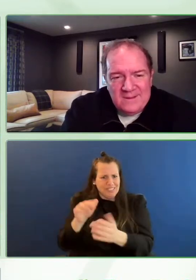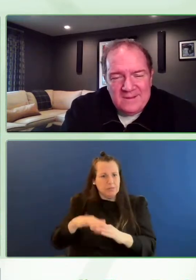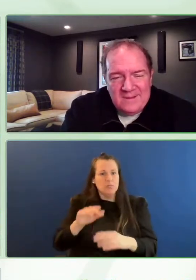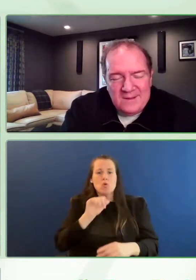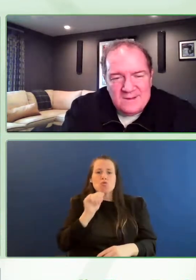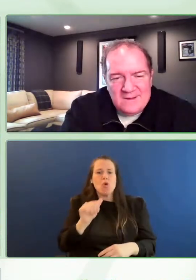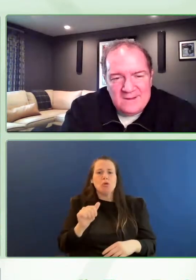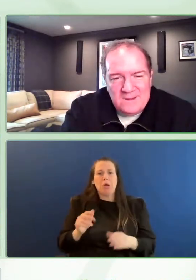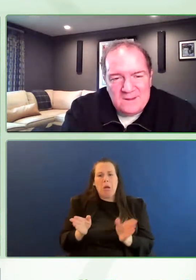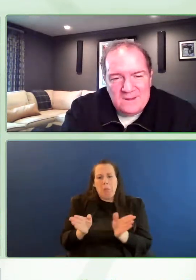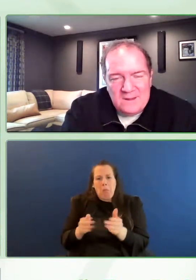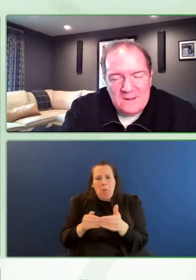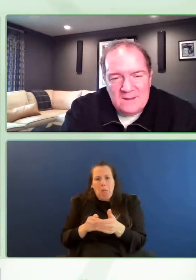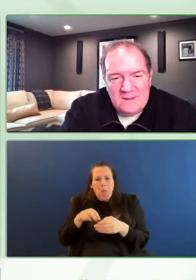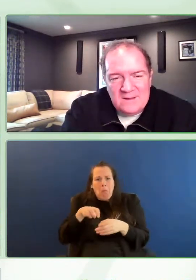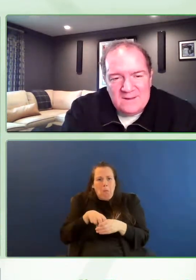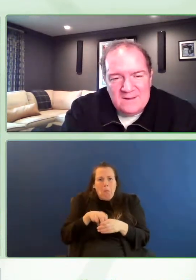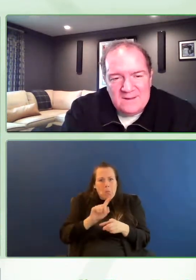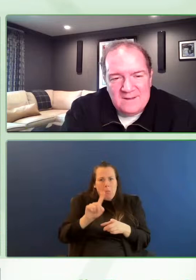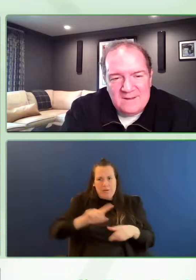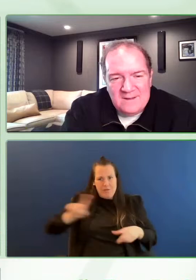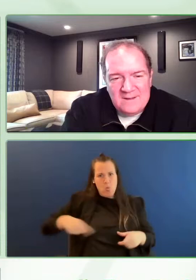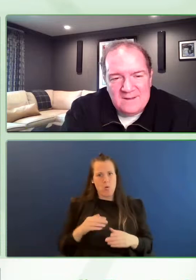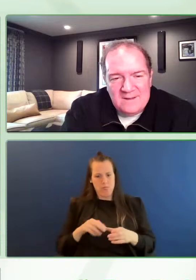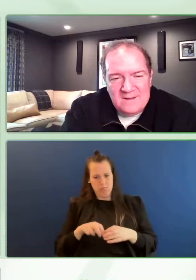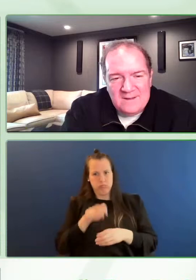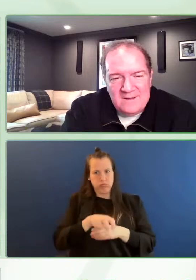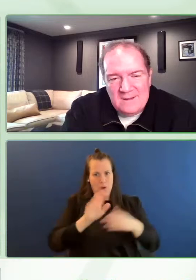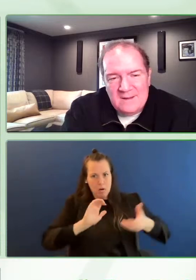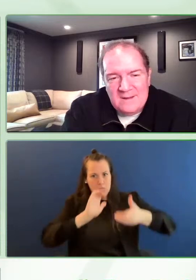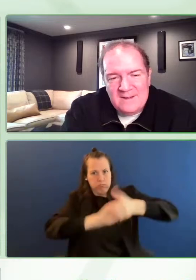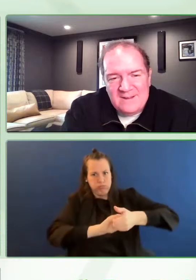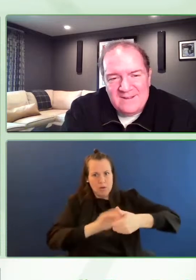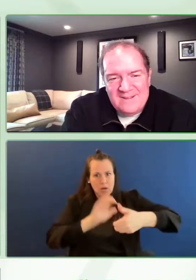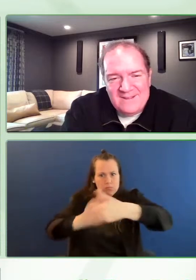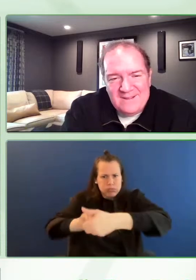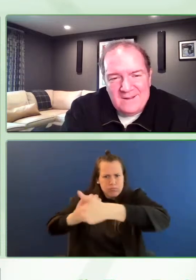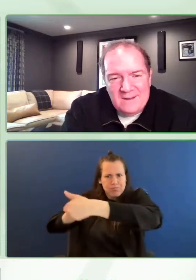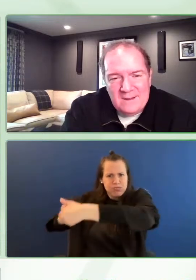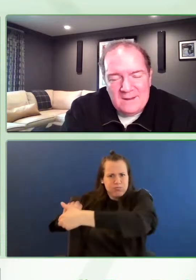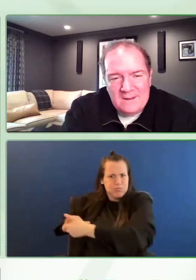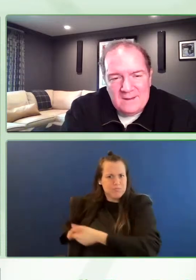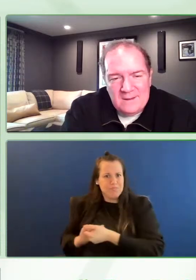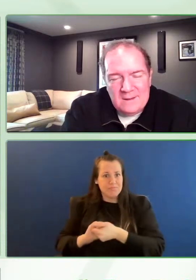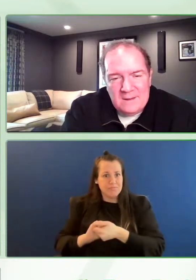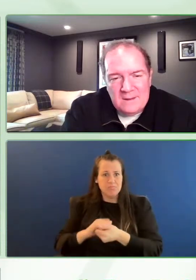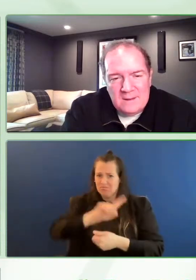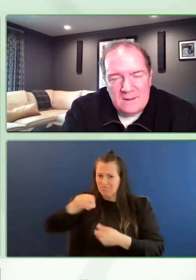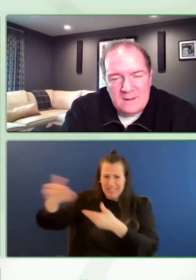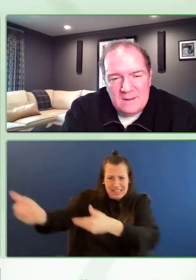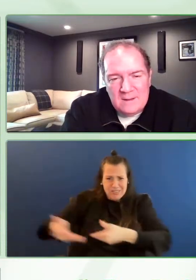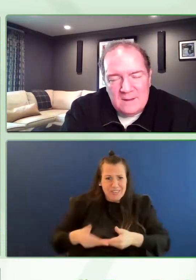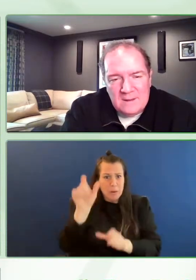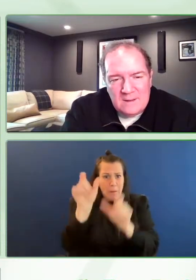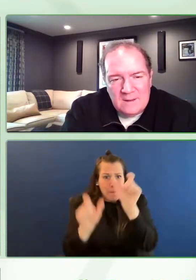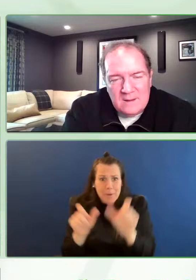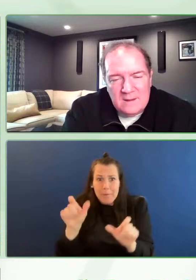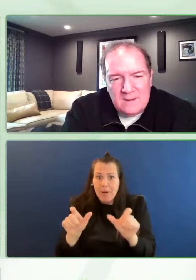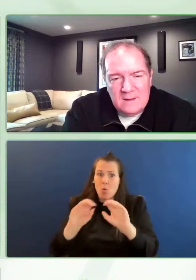My last question, something I have had experience with and it is difficult,